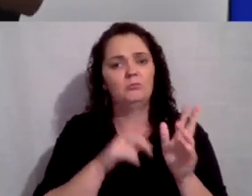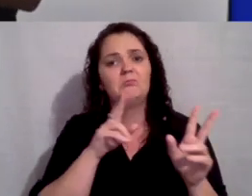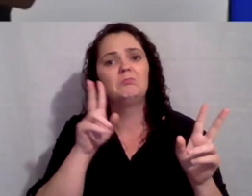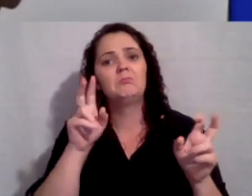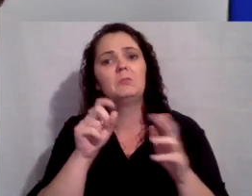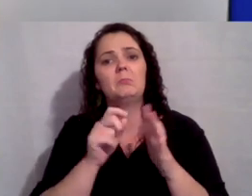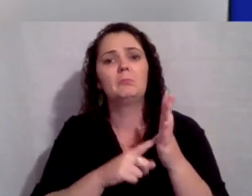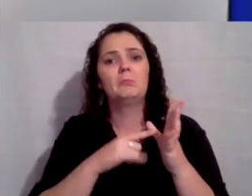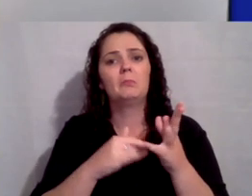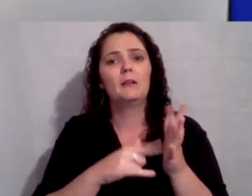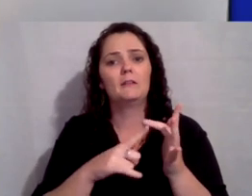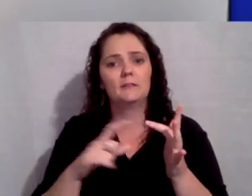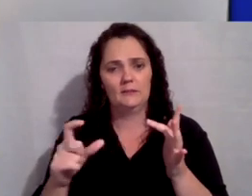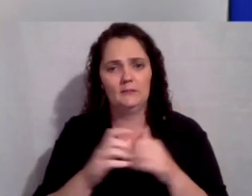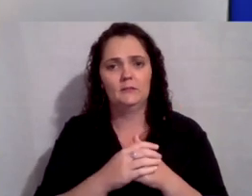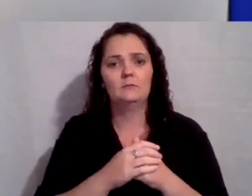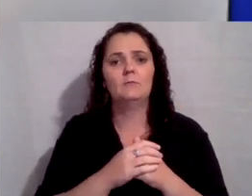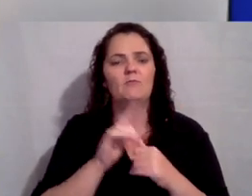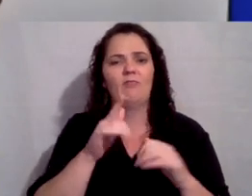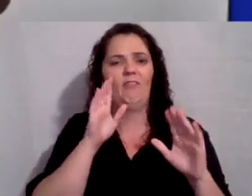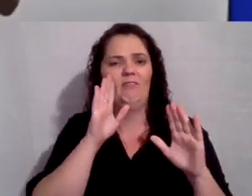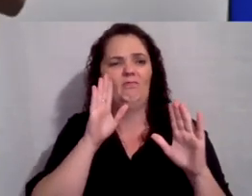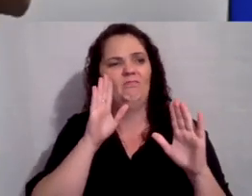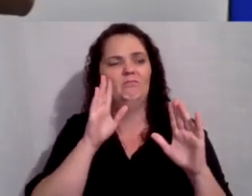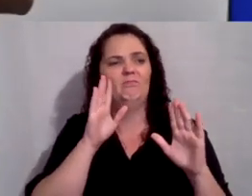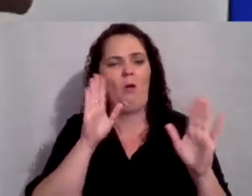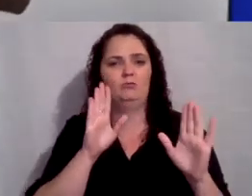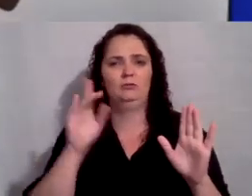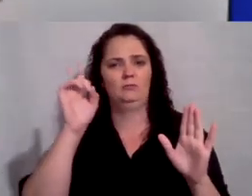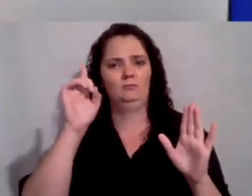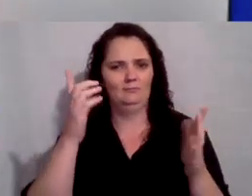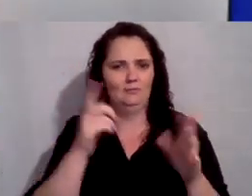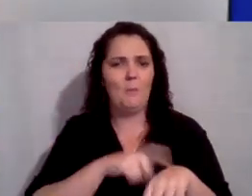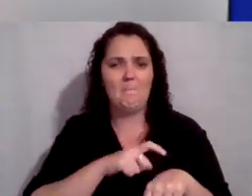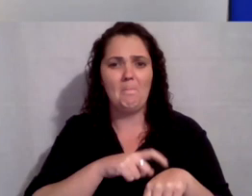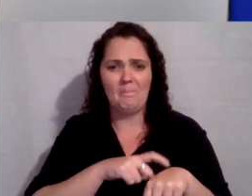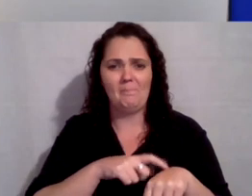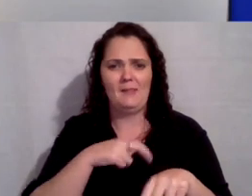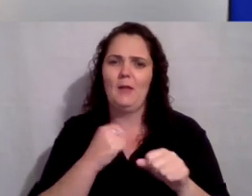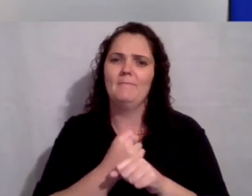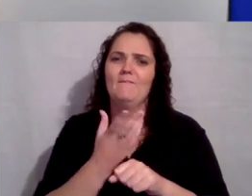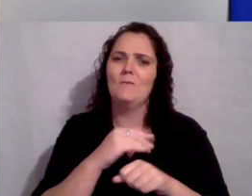they are a very contemporary form, obviously because they're made out of vinyl they come in all sorts of sizes and shapes and colours,